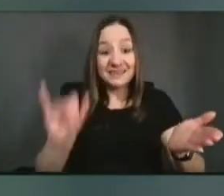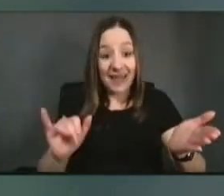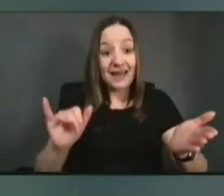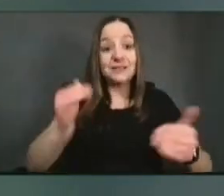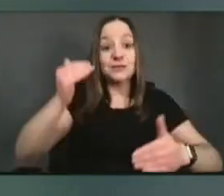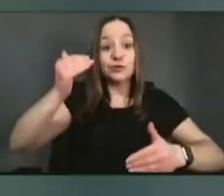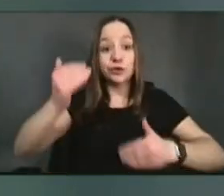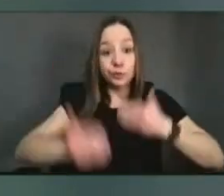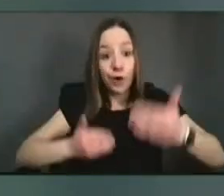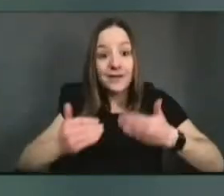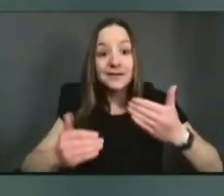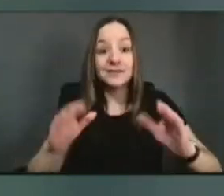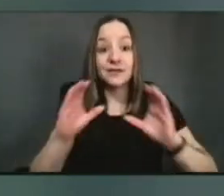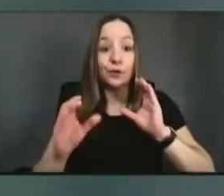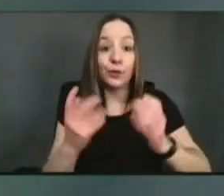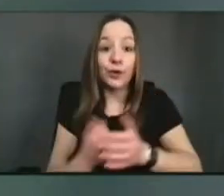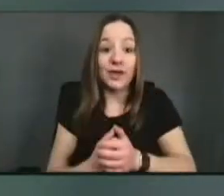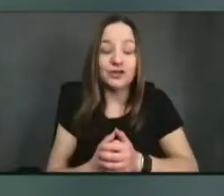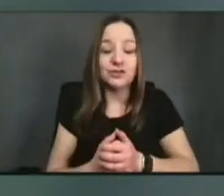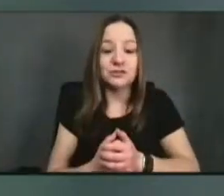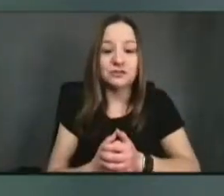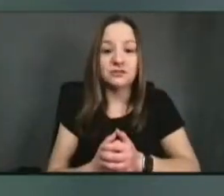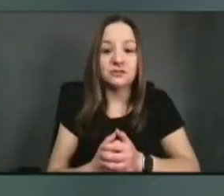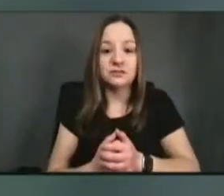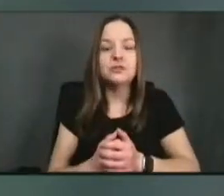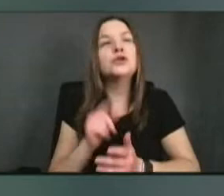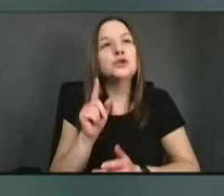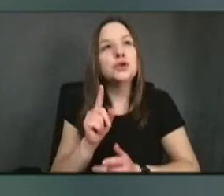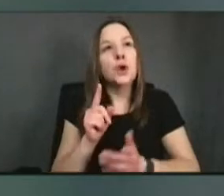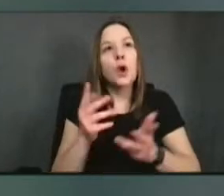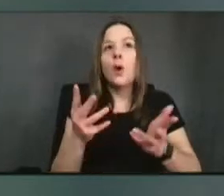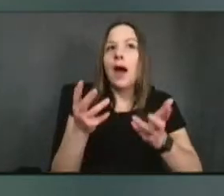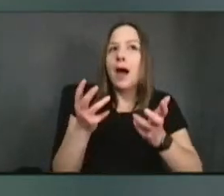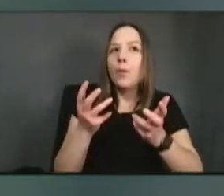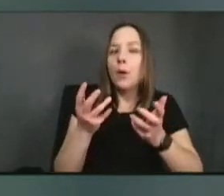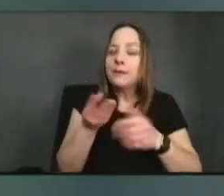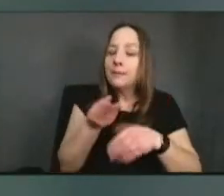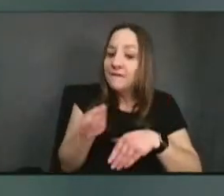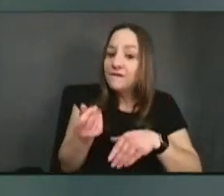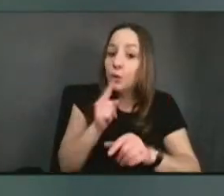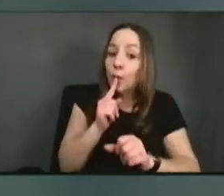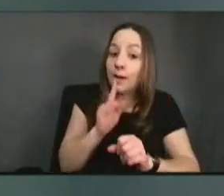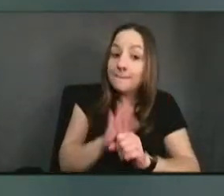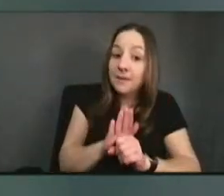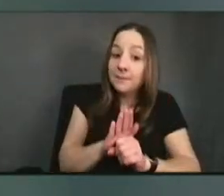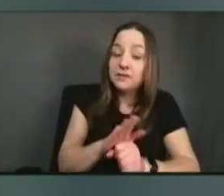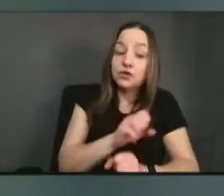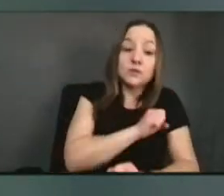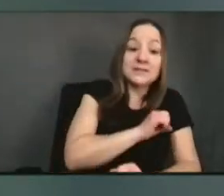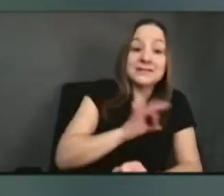. What our plan is, is exactly how we have to do it. And so as I think about communication, I